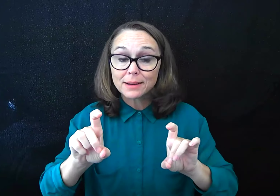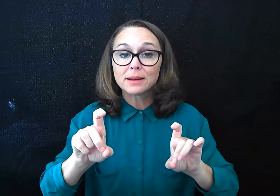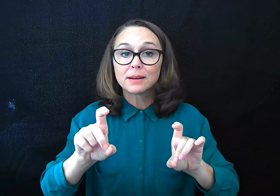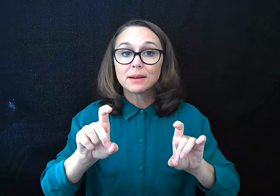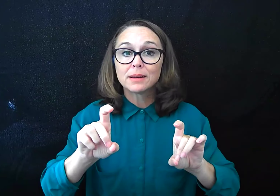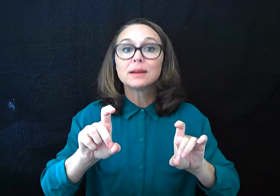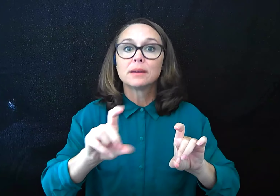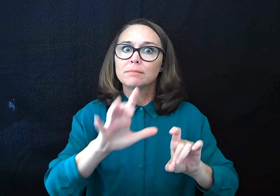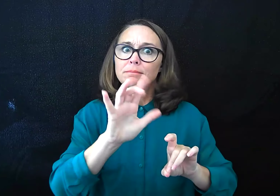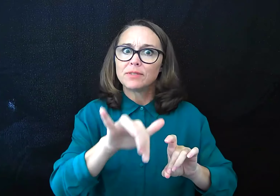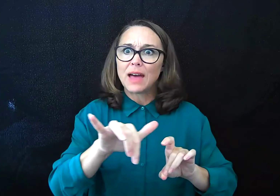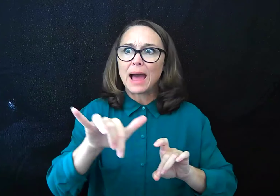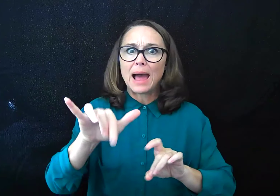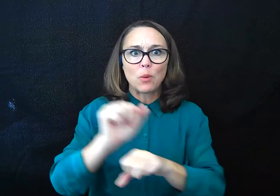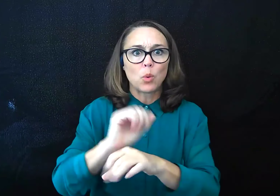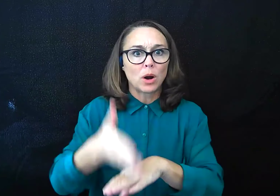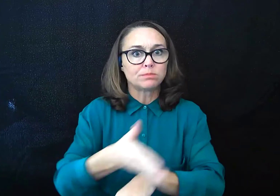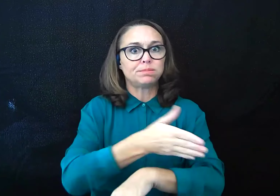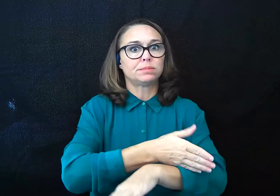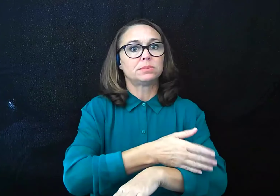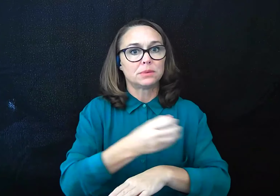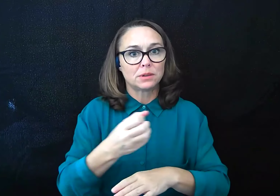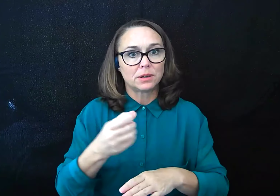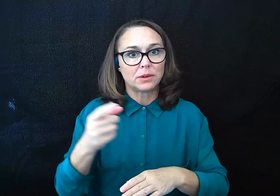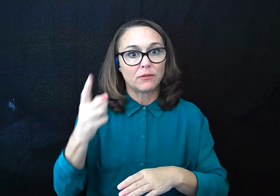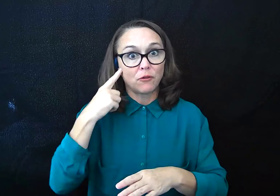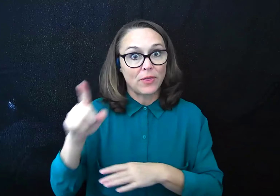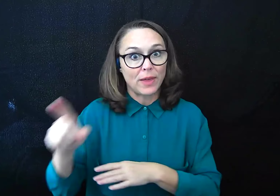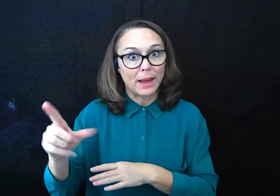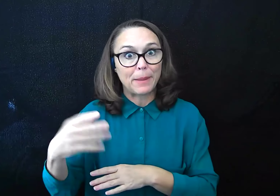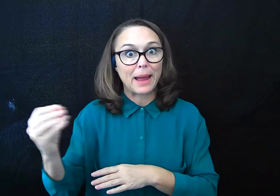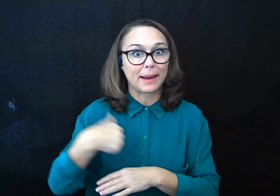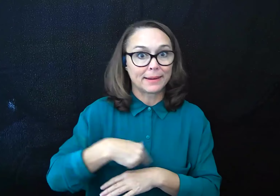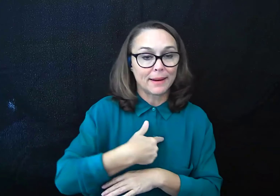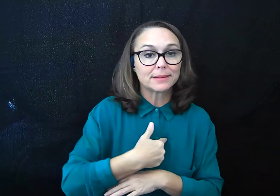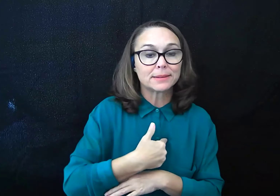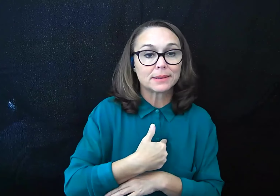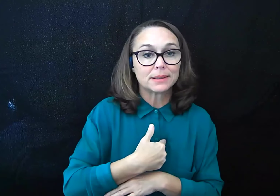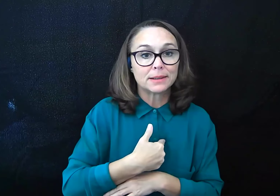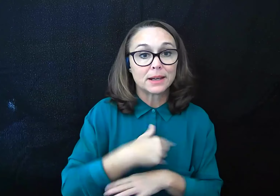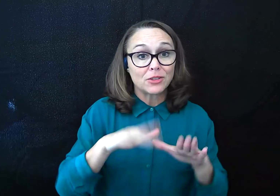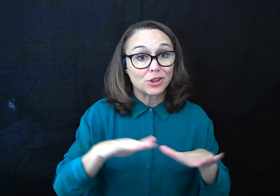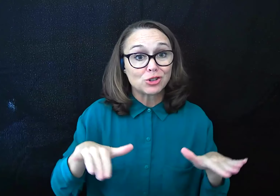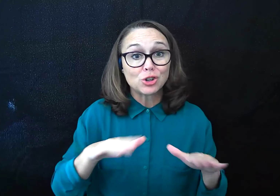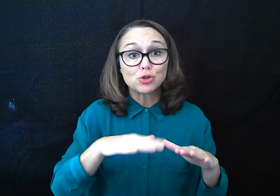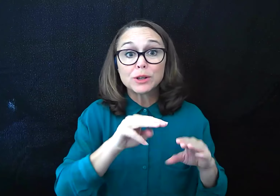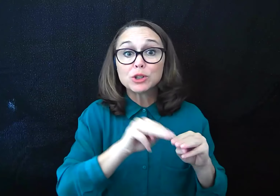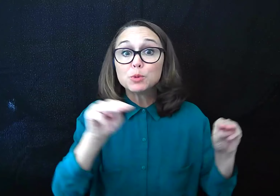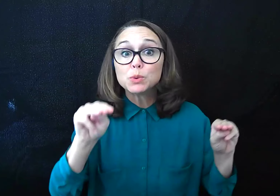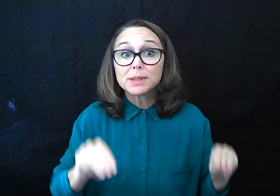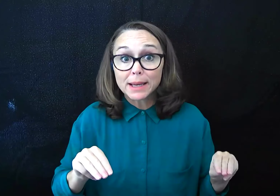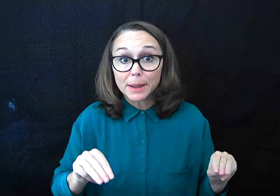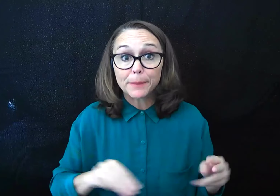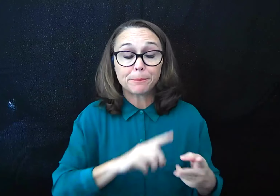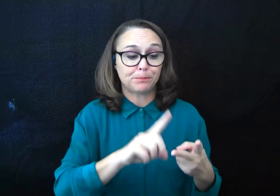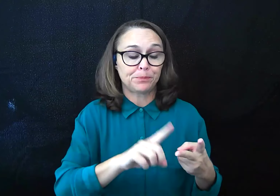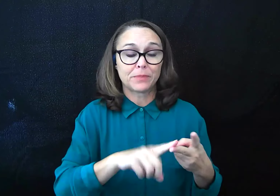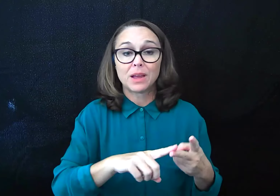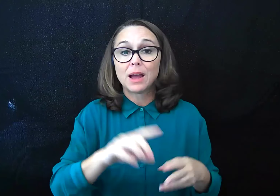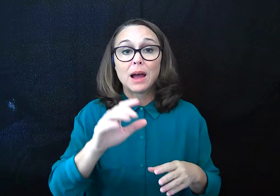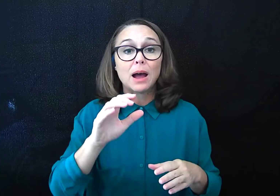they were moving along. And our children's museum, our American Academy of Pediatrics, Mississippi